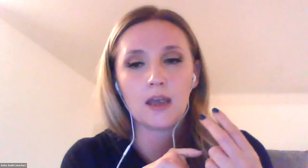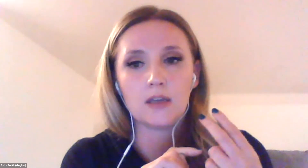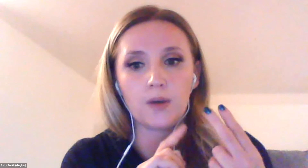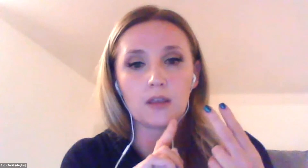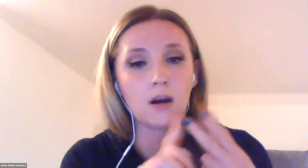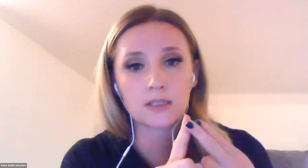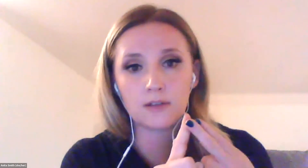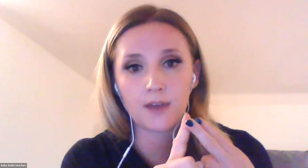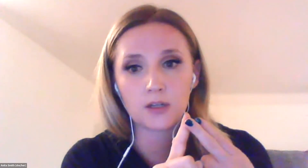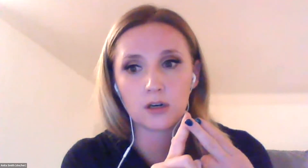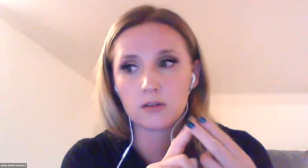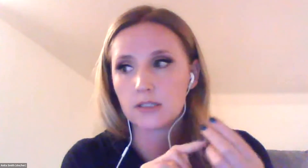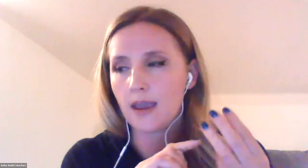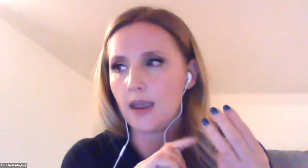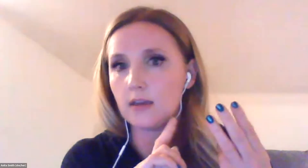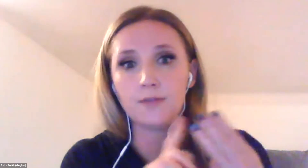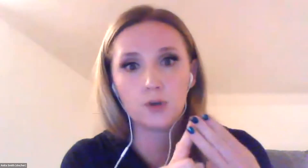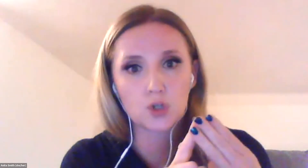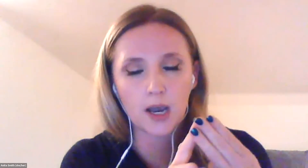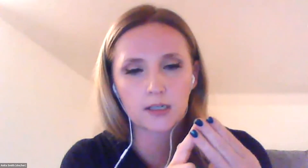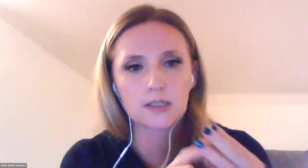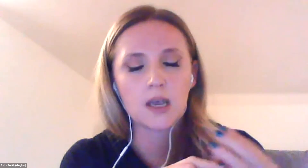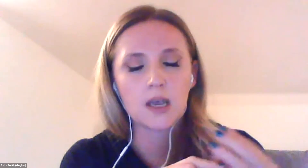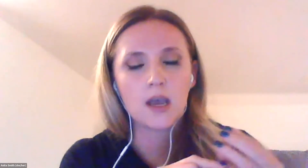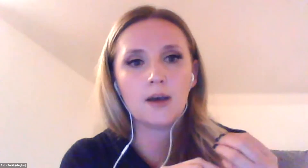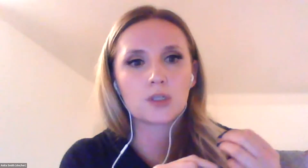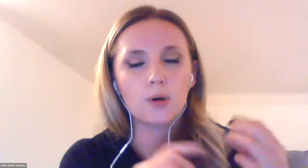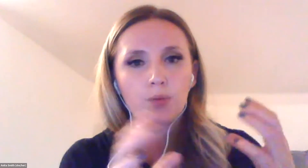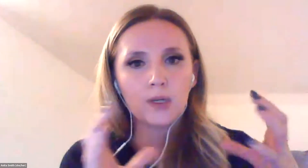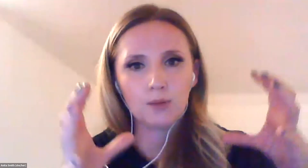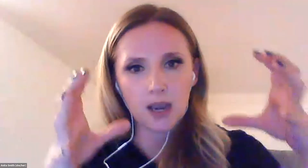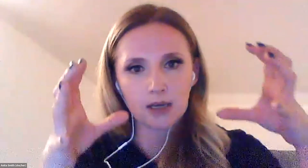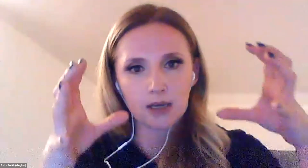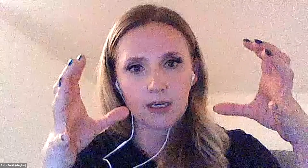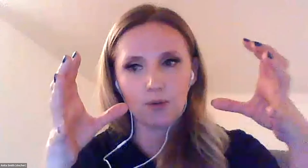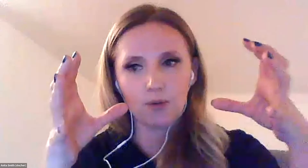and with artisan vendors and food trucks. So it really, we kind of get,